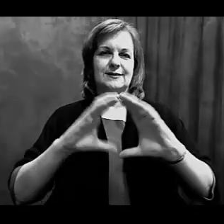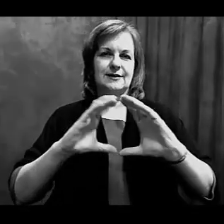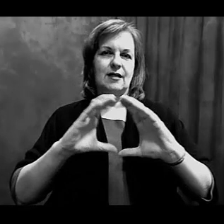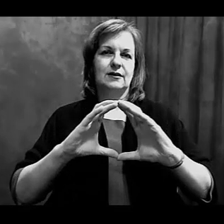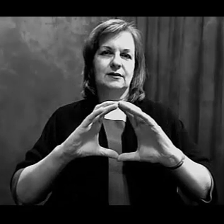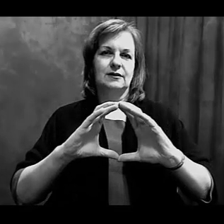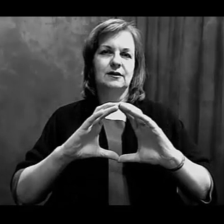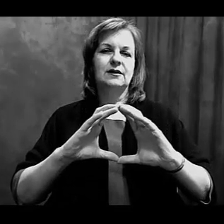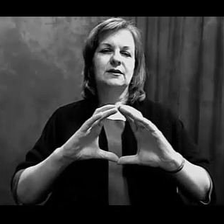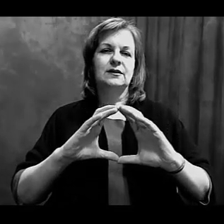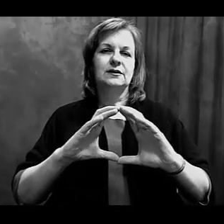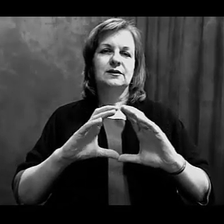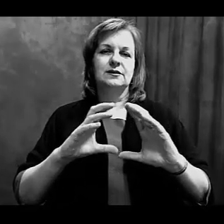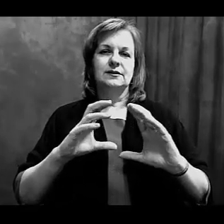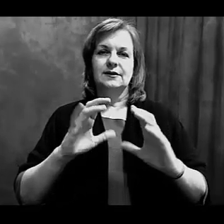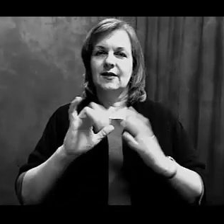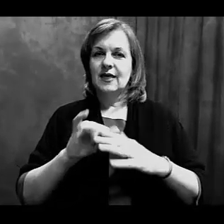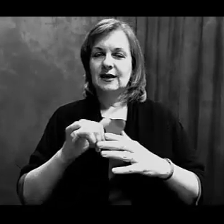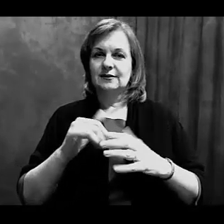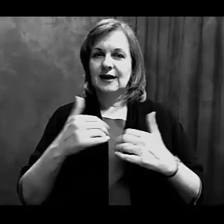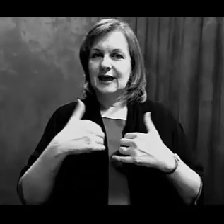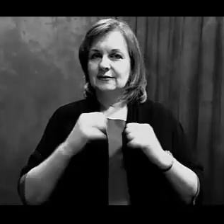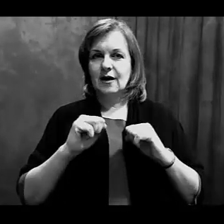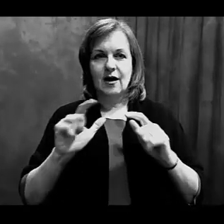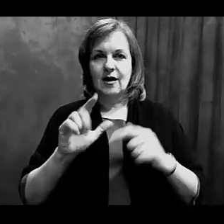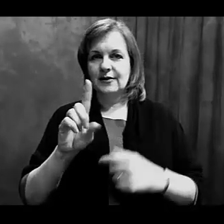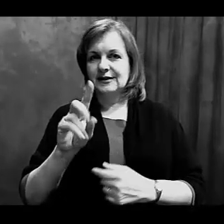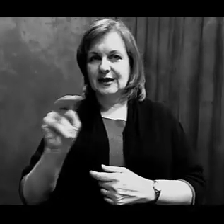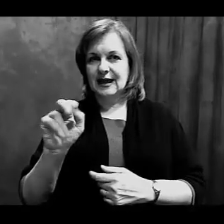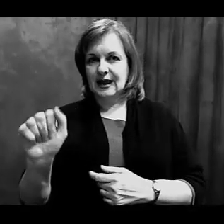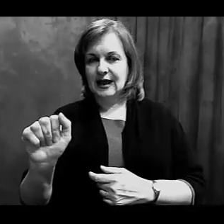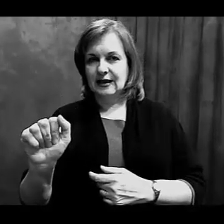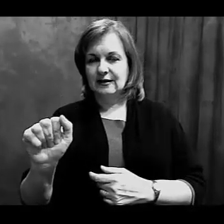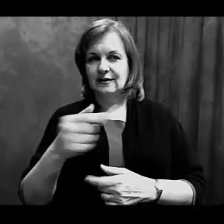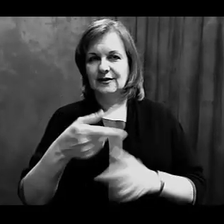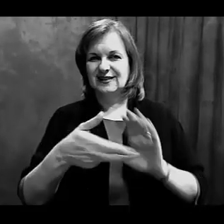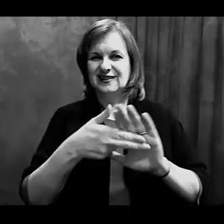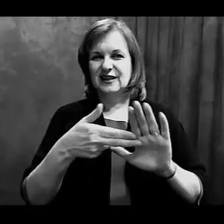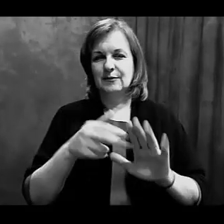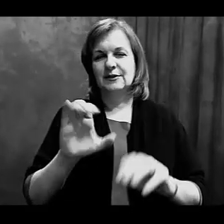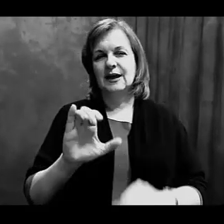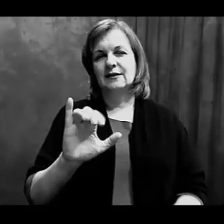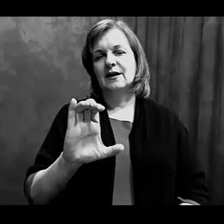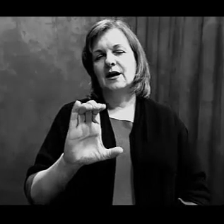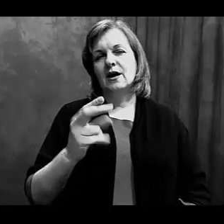inside the cell that's going to contain all of the DNA so here it's labeled as chromatin